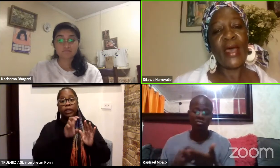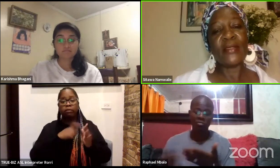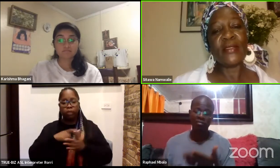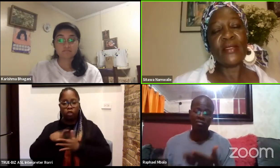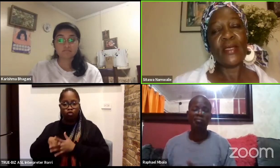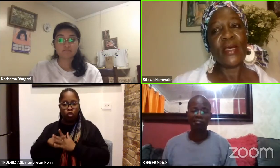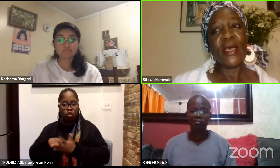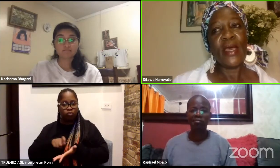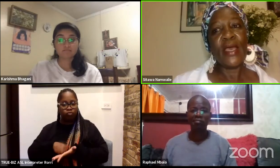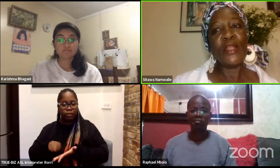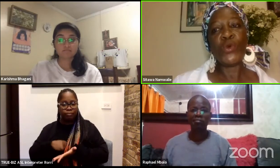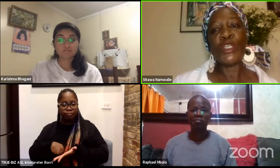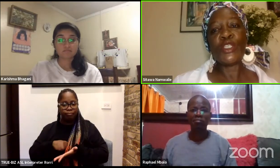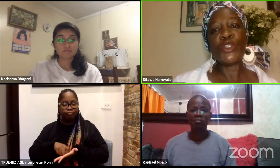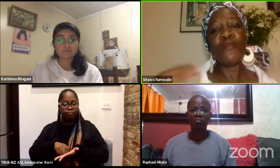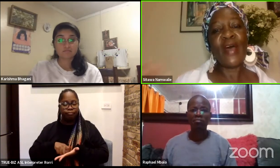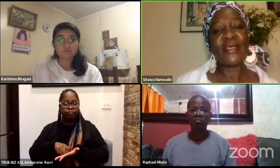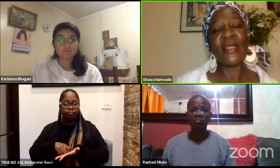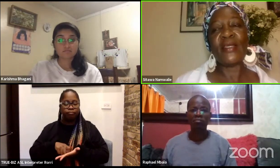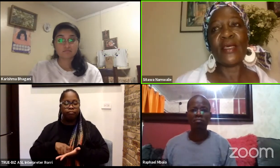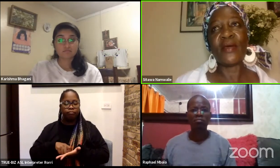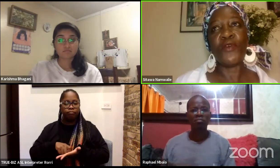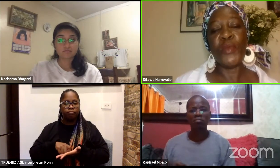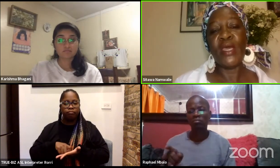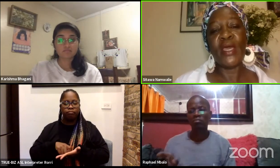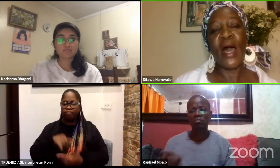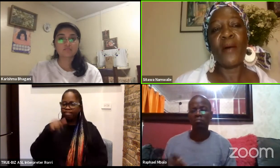and it was just so fascinating for me.